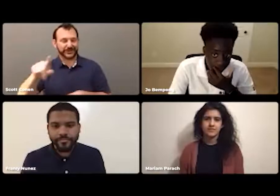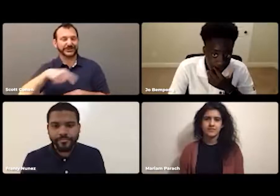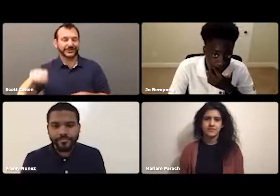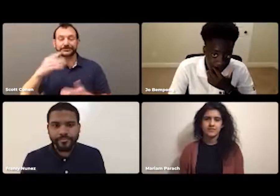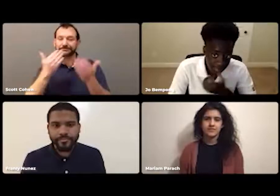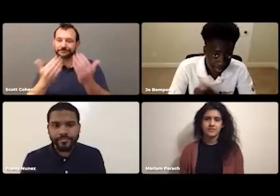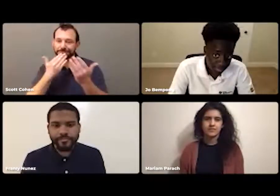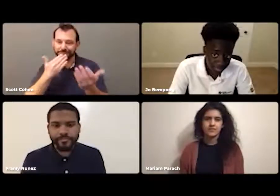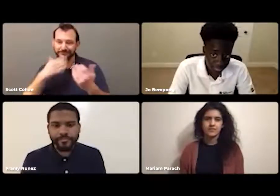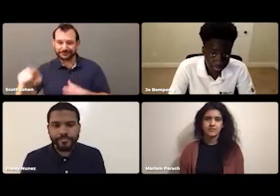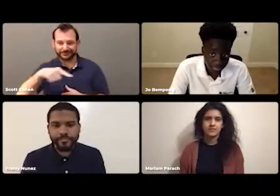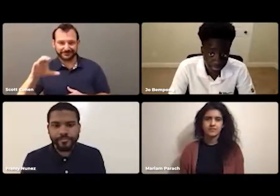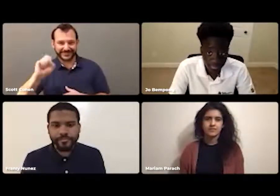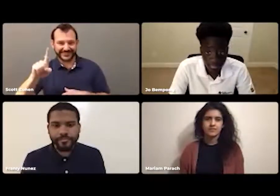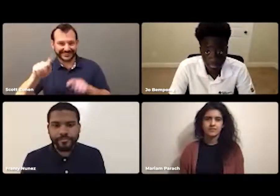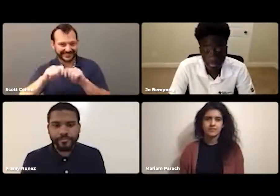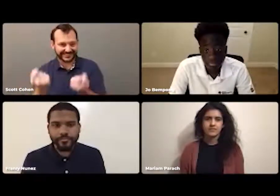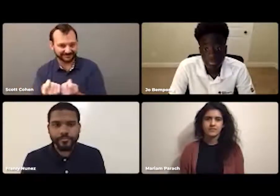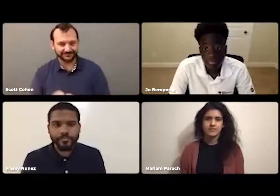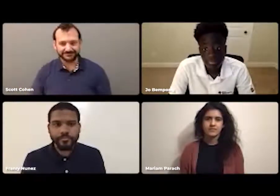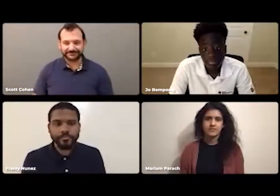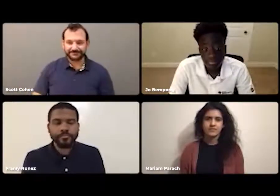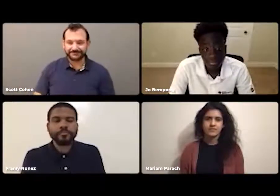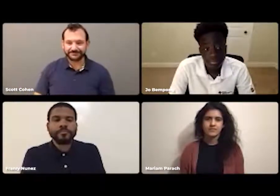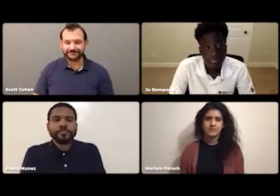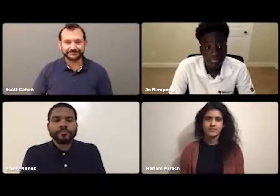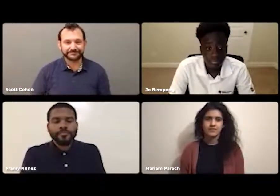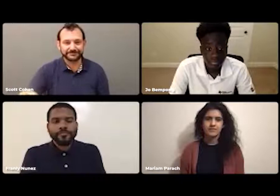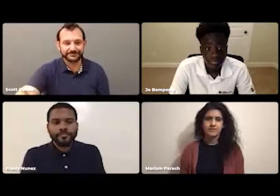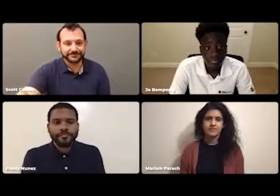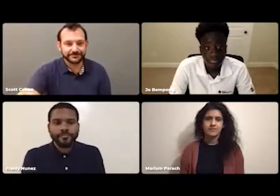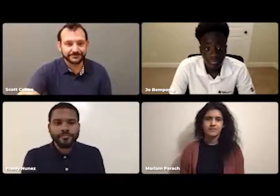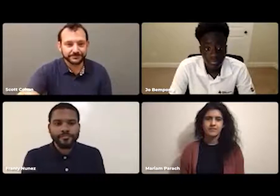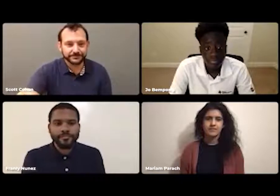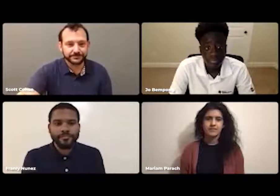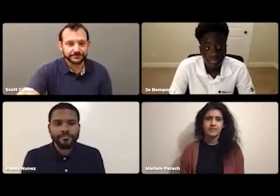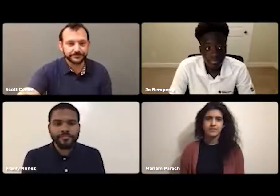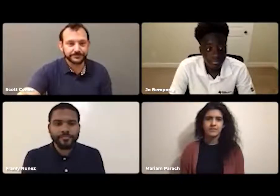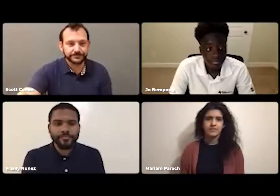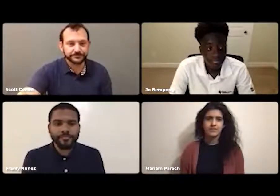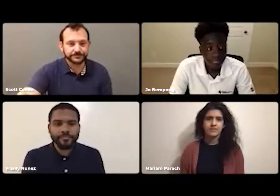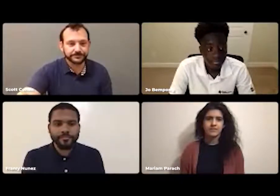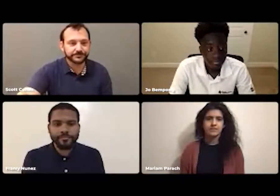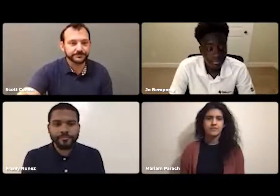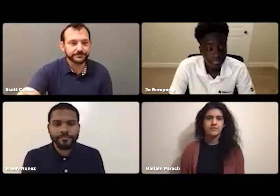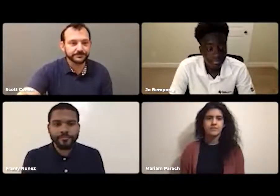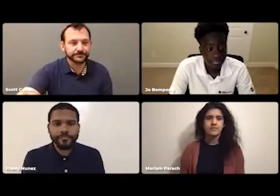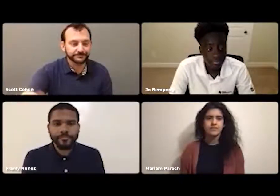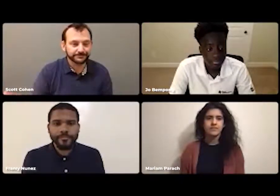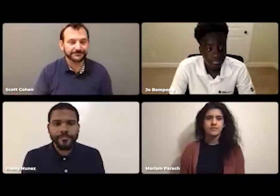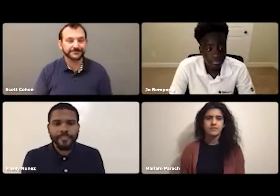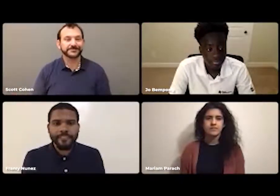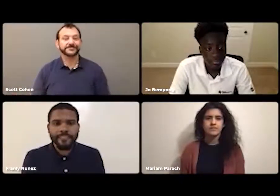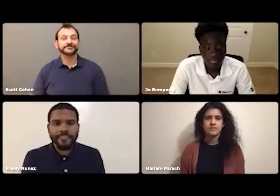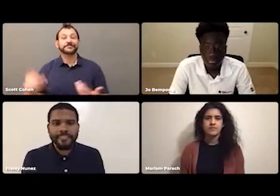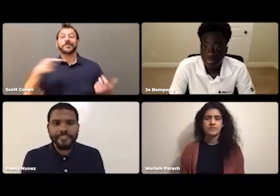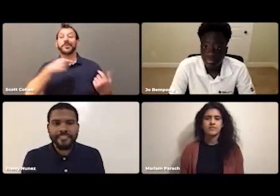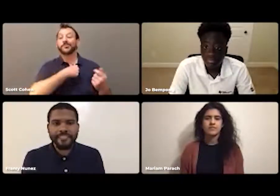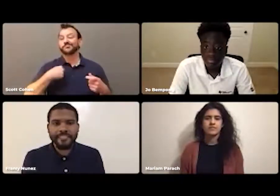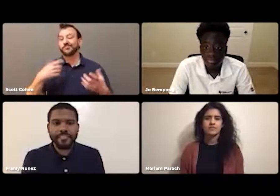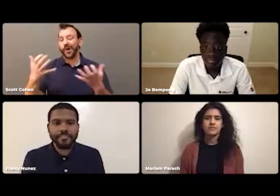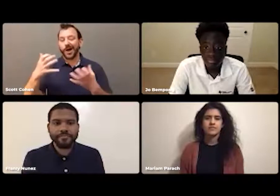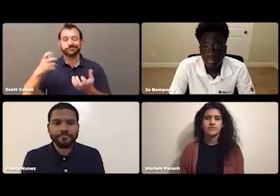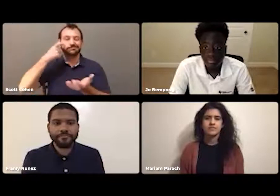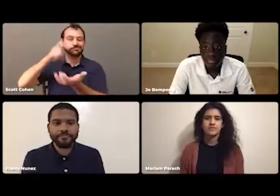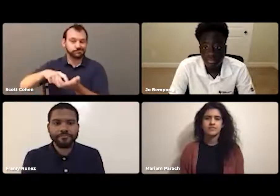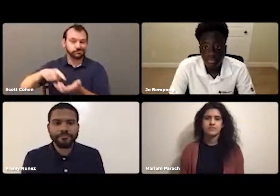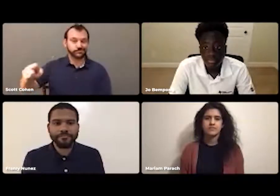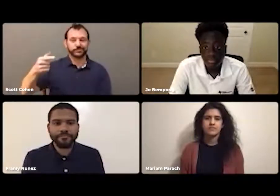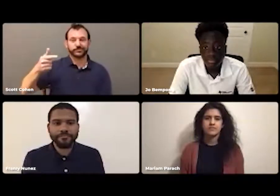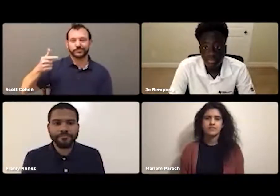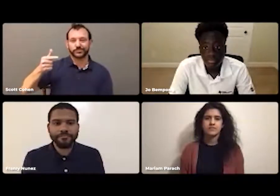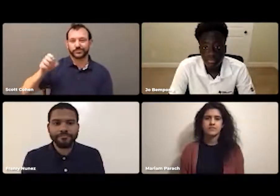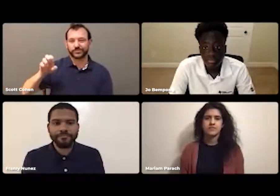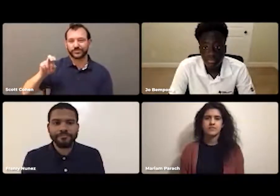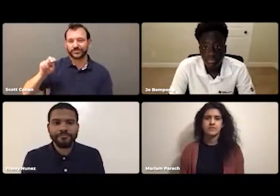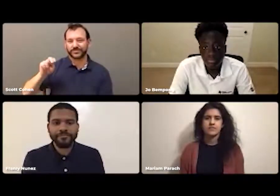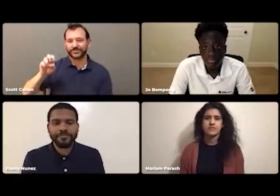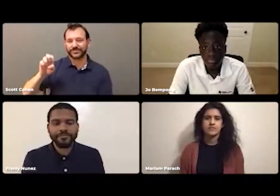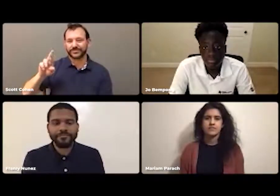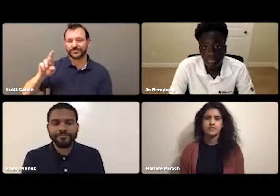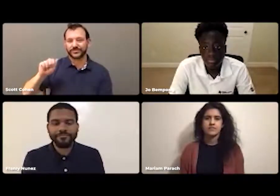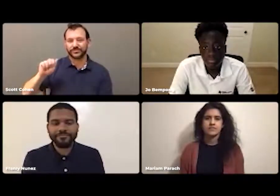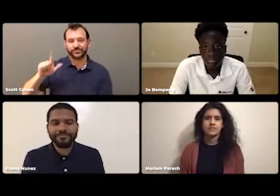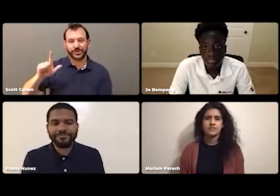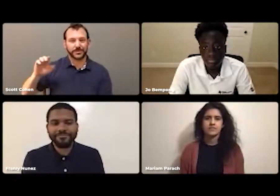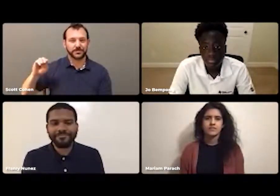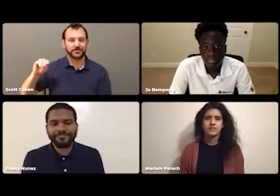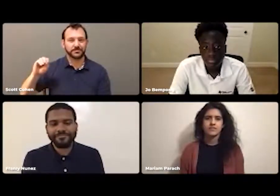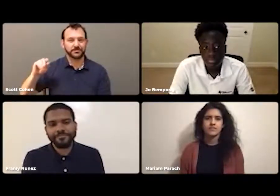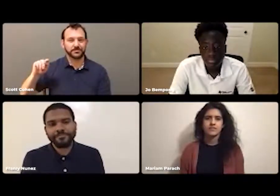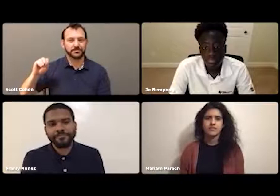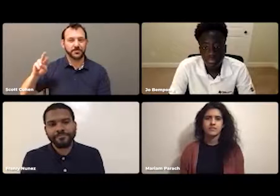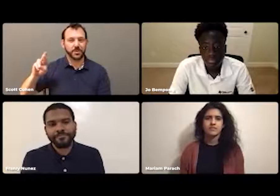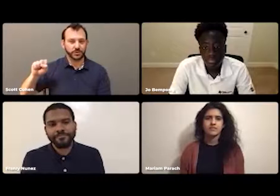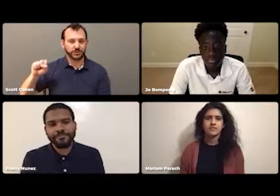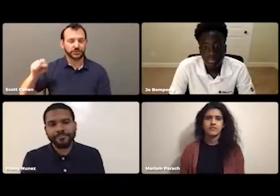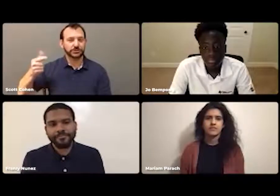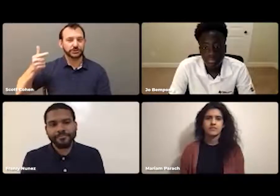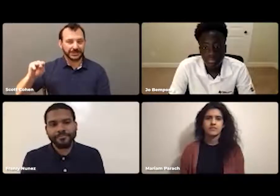They've been working hard in the background to put this Webinar together.